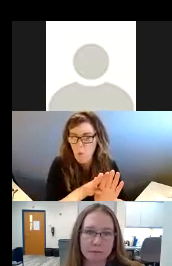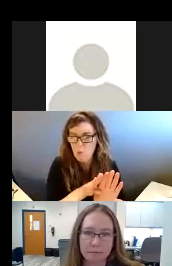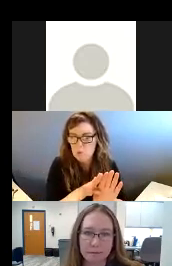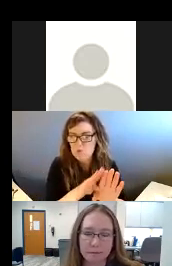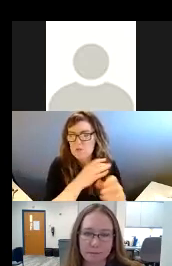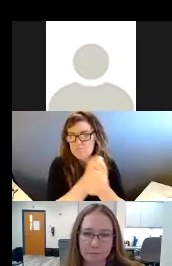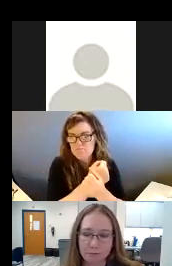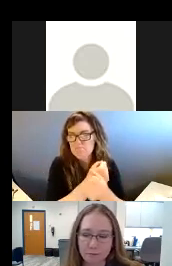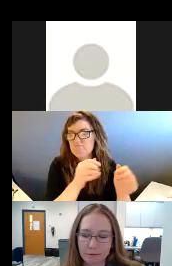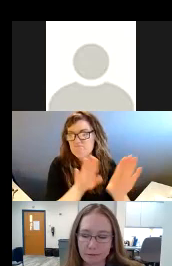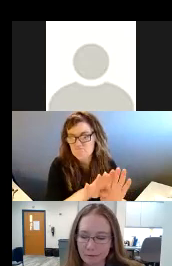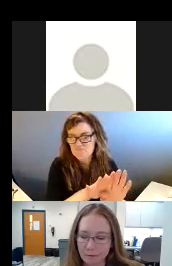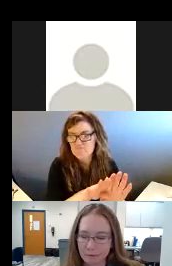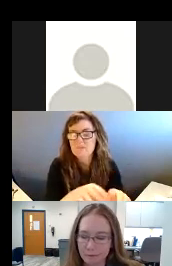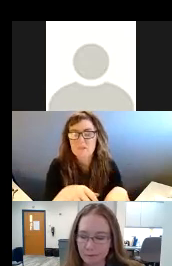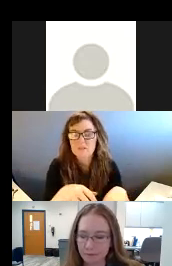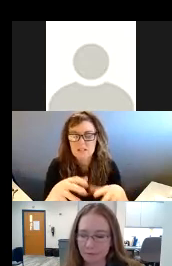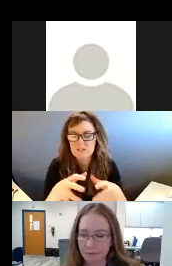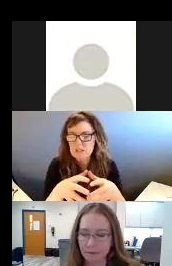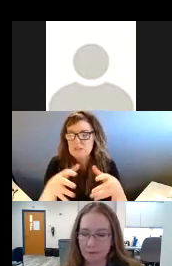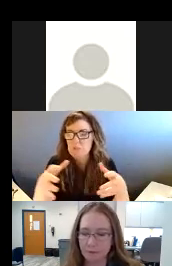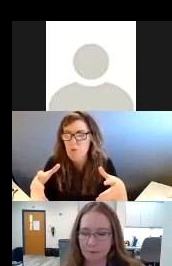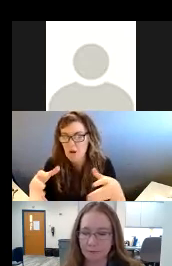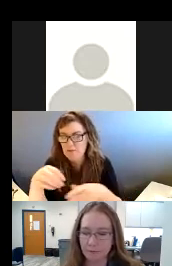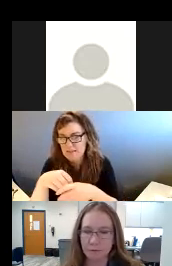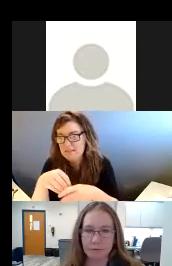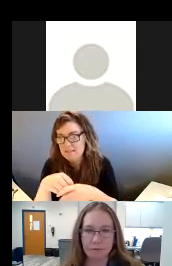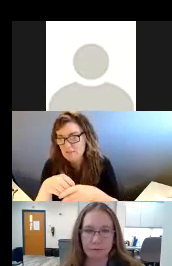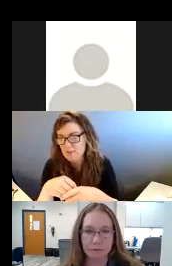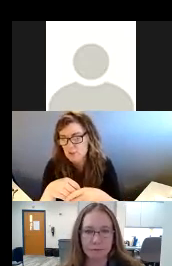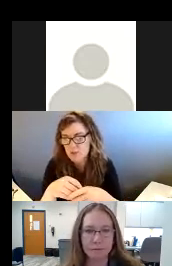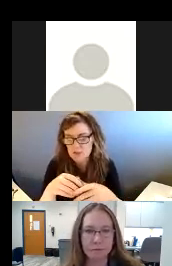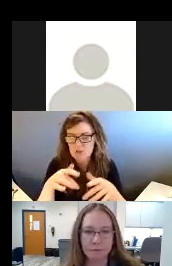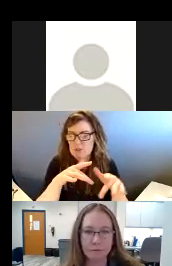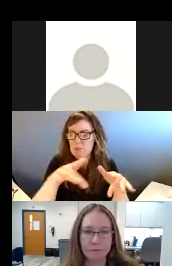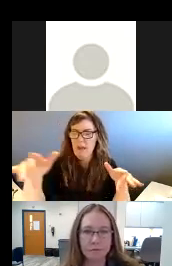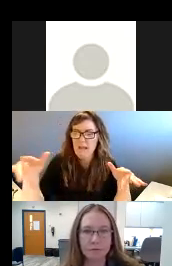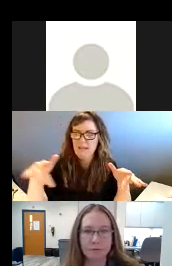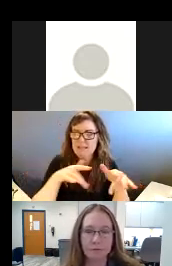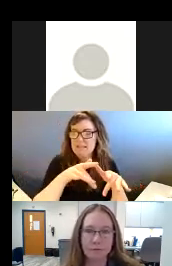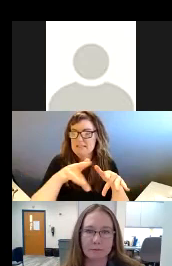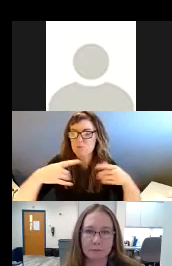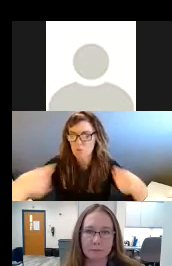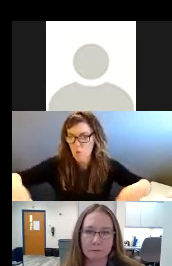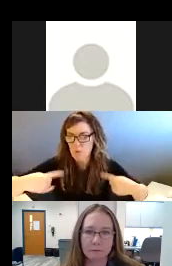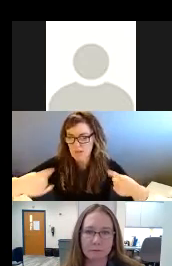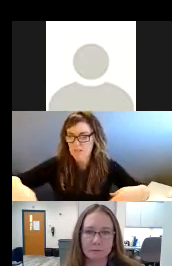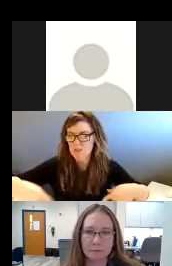THEY DECIDED WHAT WAS THERE BEFORE NEEDED TO BE SPREAD OUT ON THE INTERIOR TO THEY HAD MORE SPACE NAVIGATING IN THE WHEELCHAIR AS WELL AS